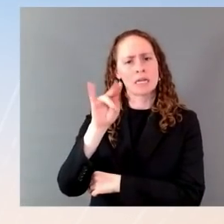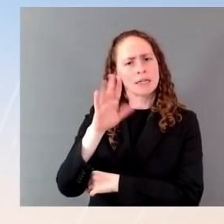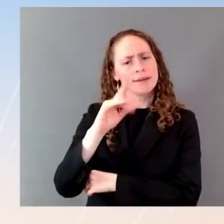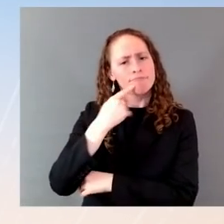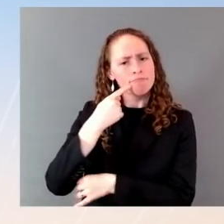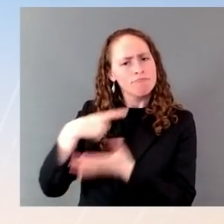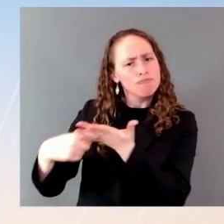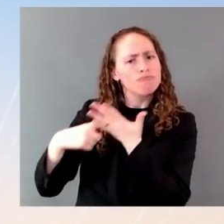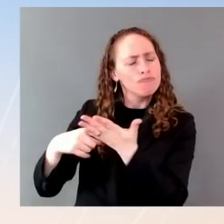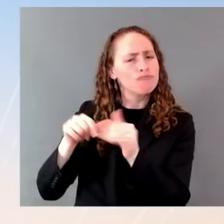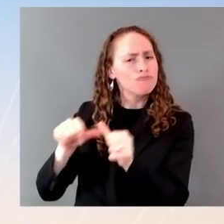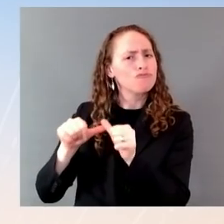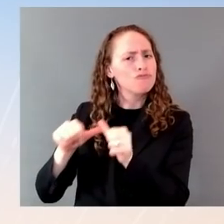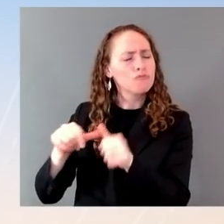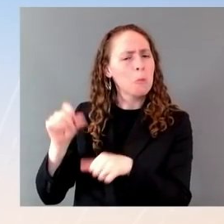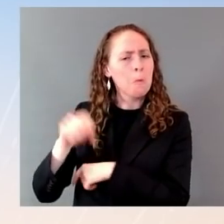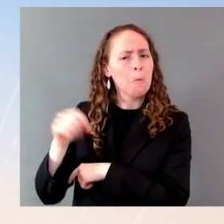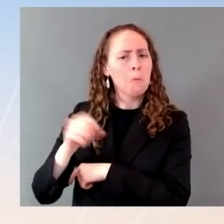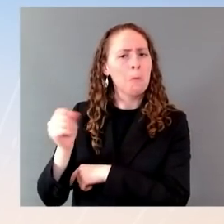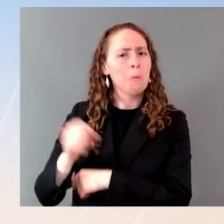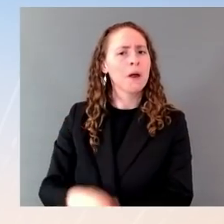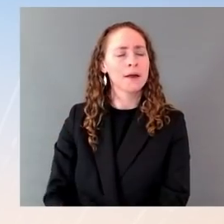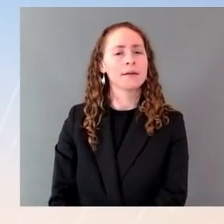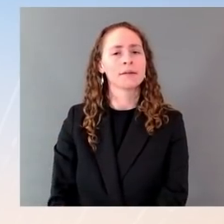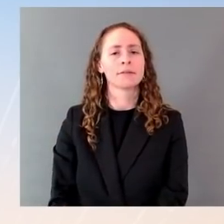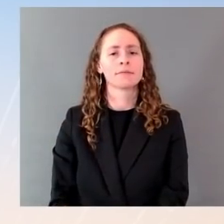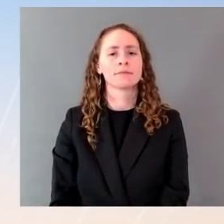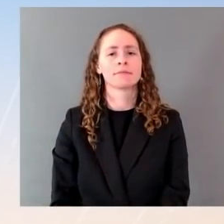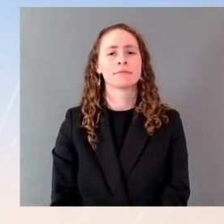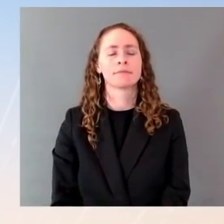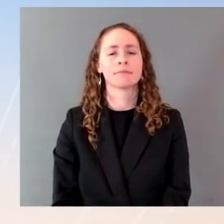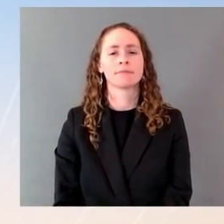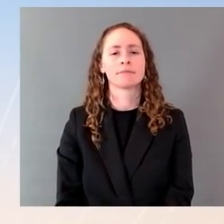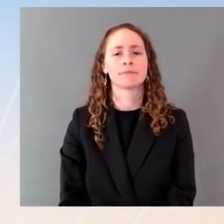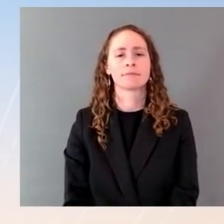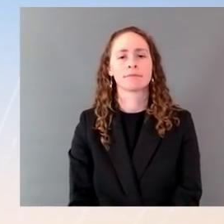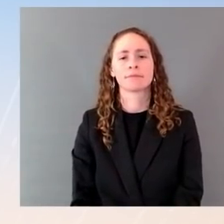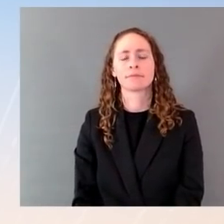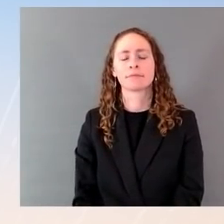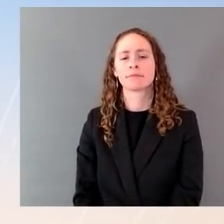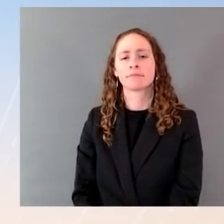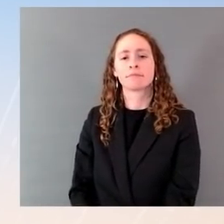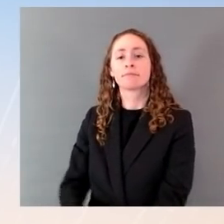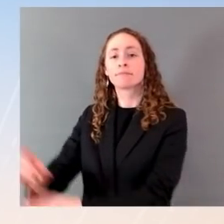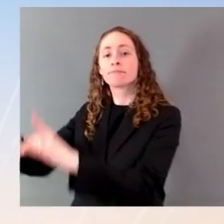Presidents to their teams to start talking about how we might think about the diplomatic path.